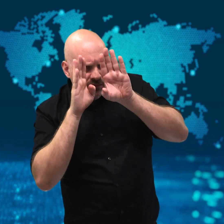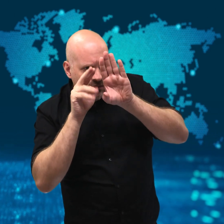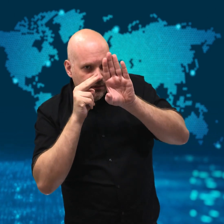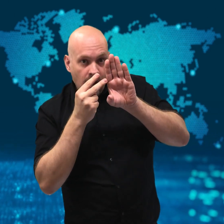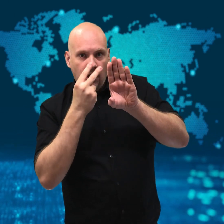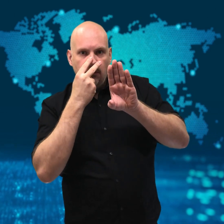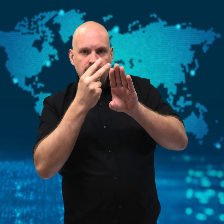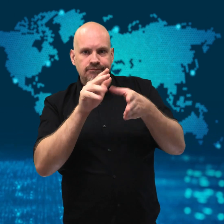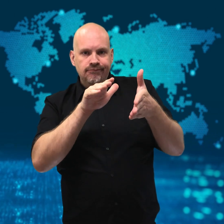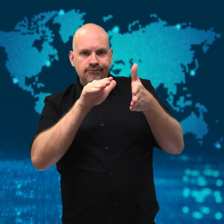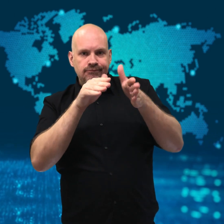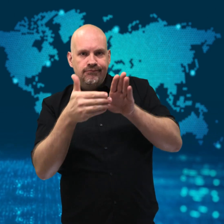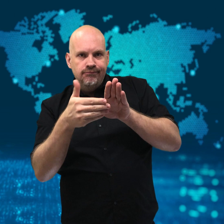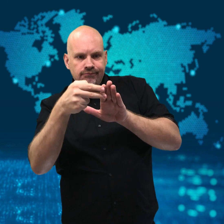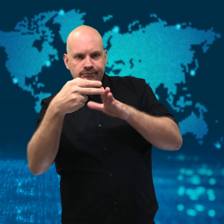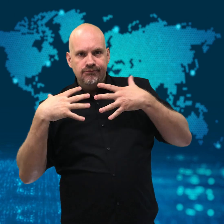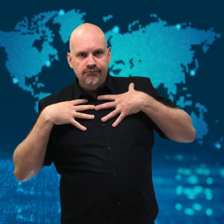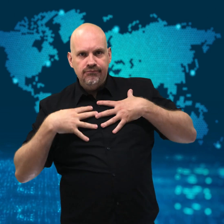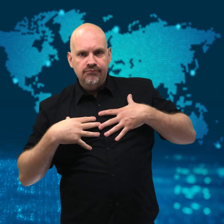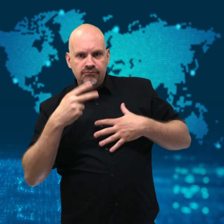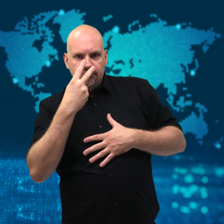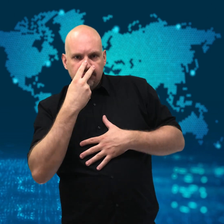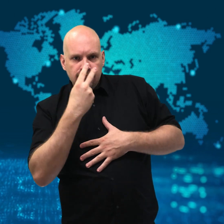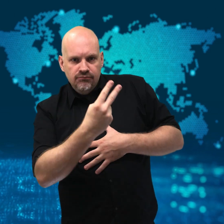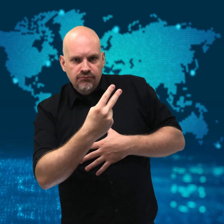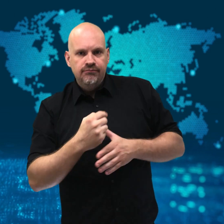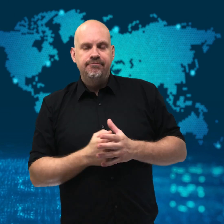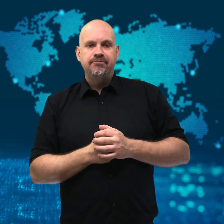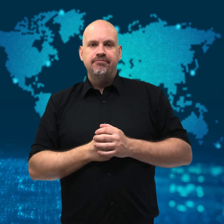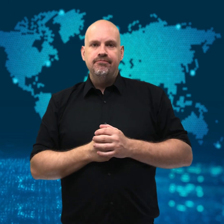dropping it into the statue.